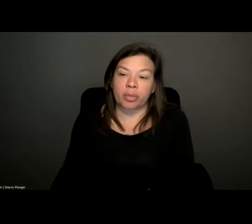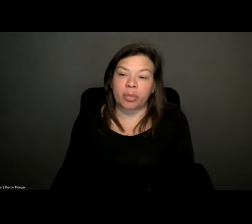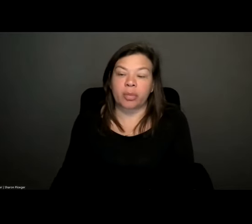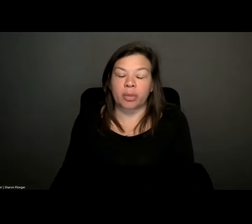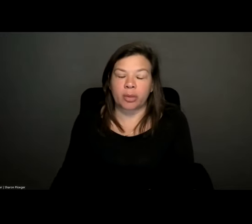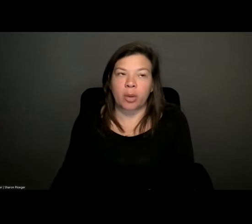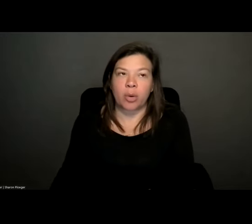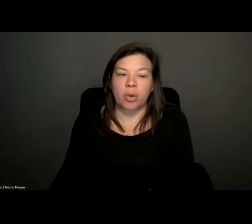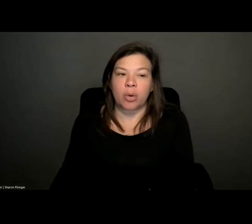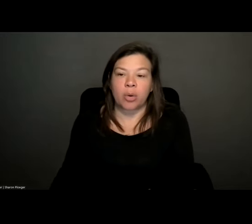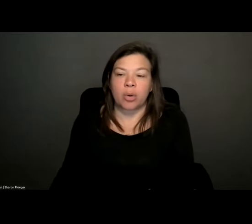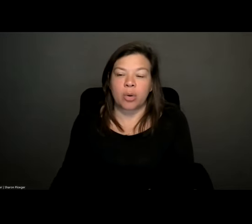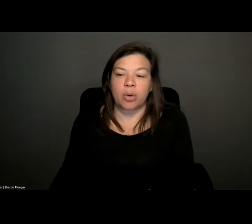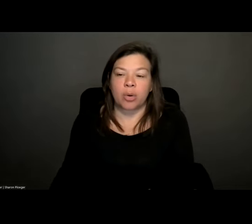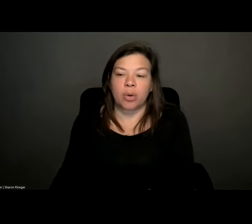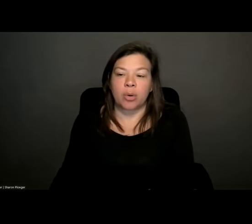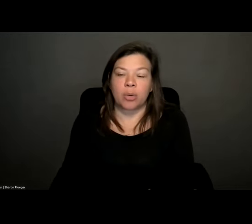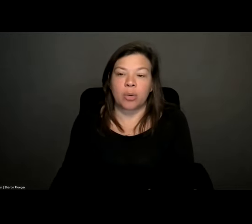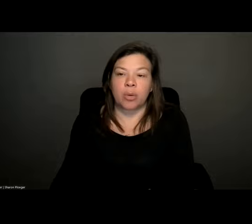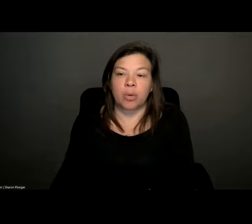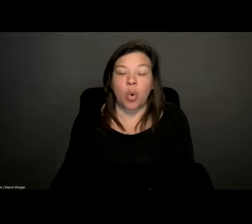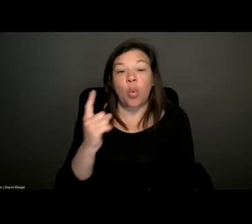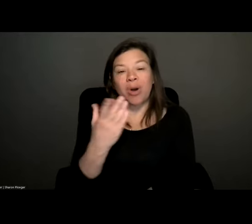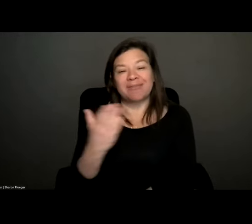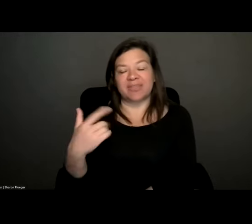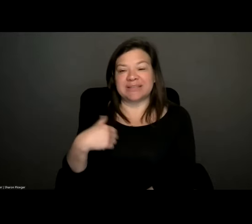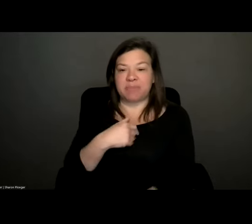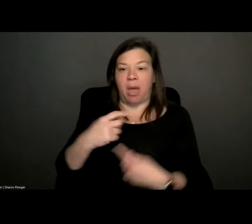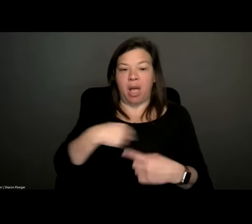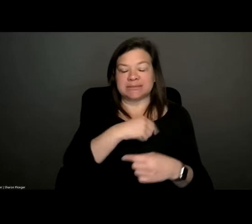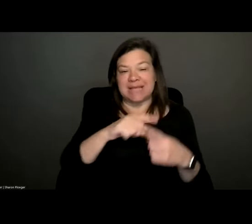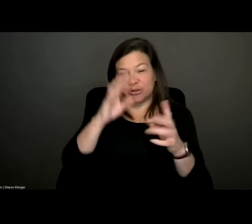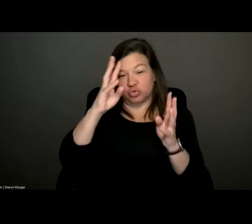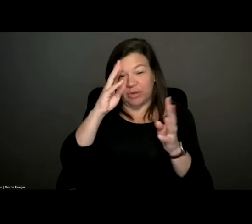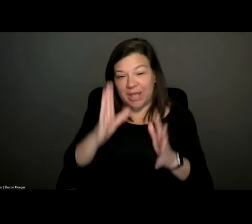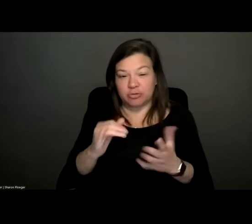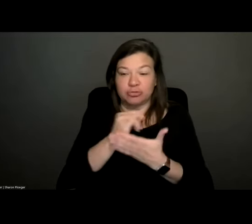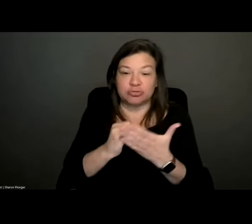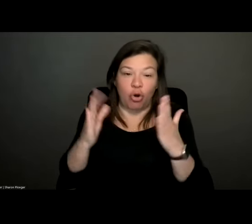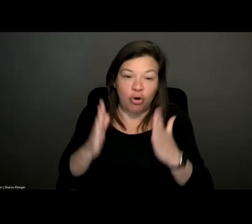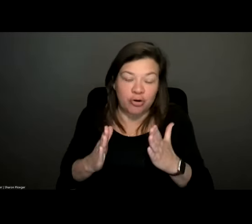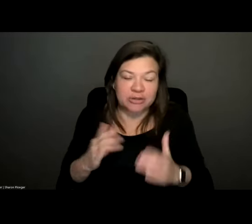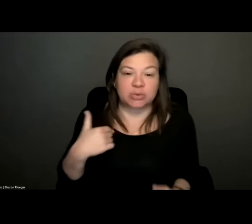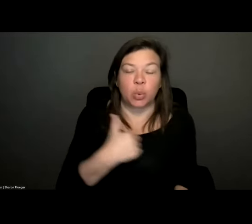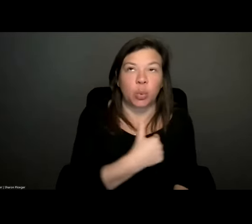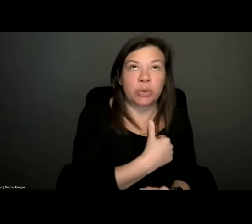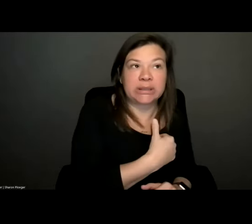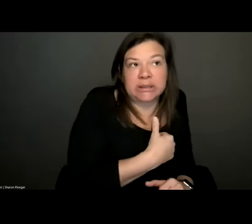one of the things about us being, you know, creators, artists is that we can creatively find ways